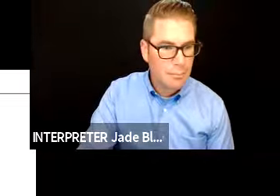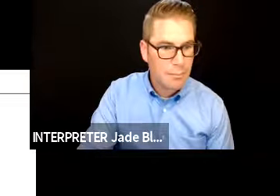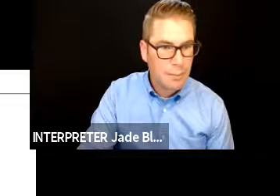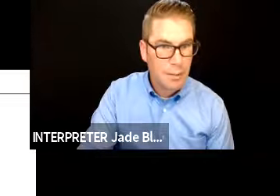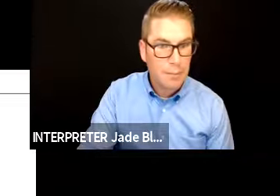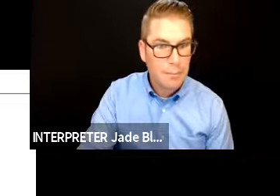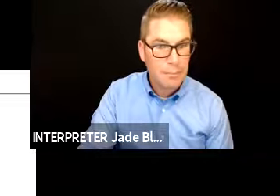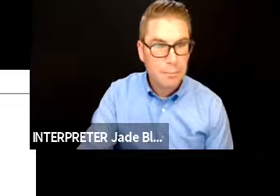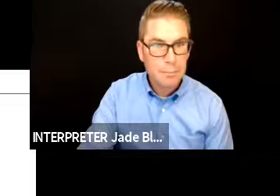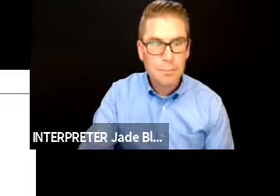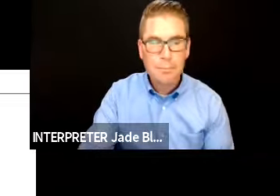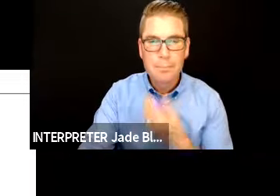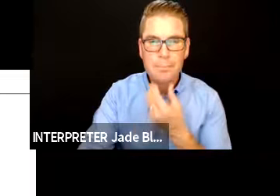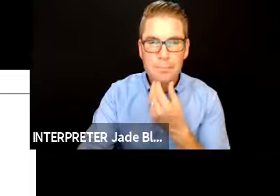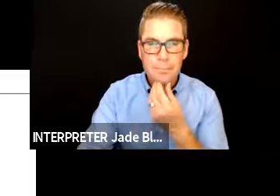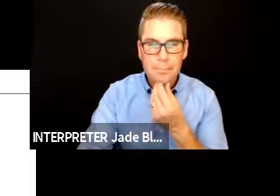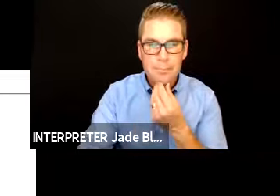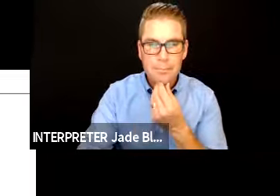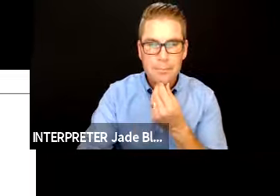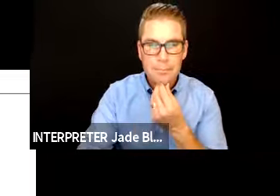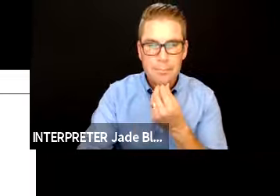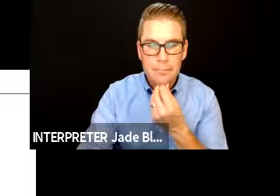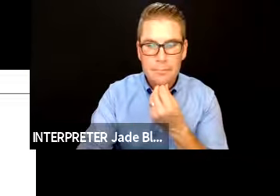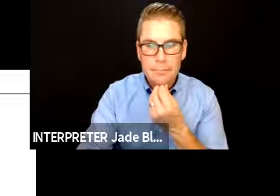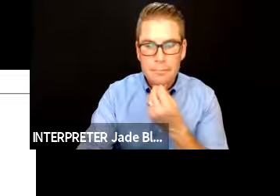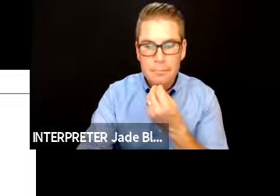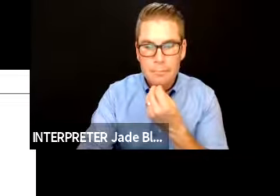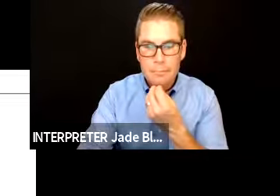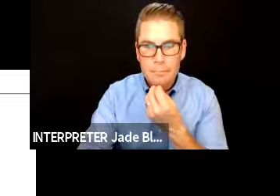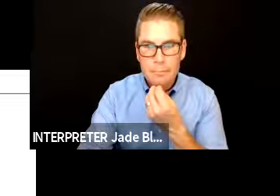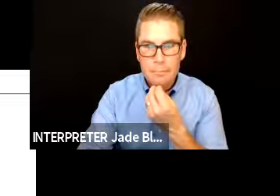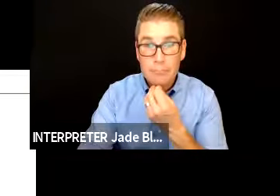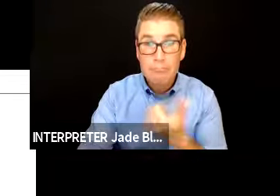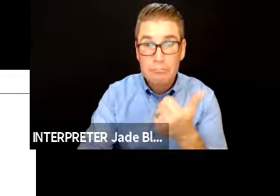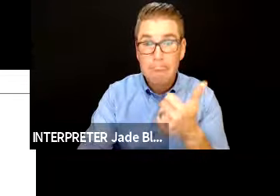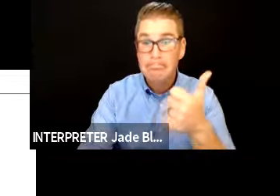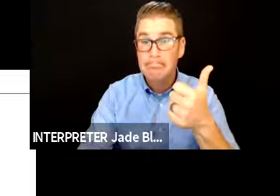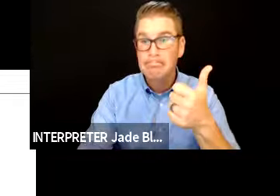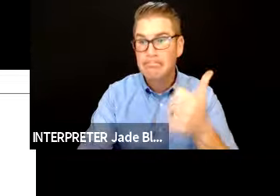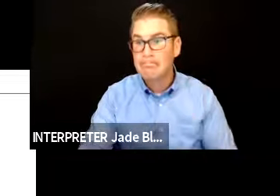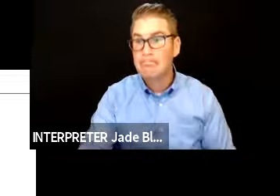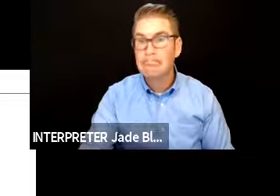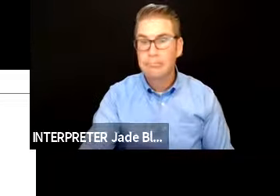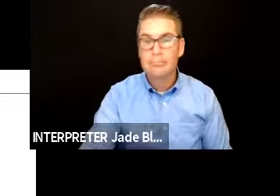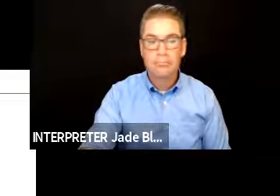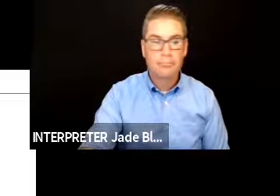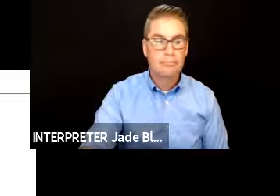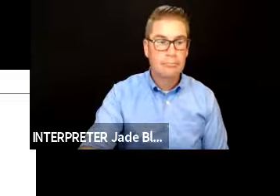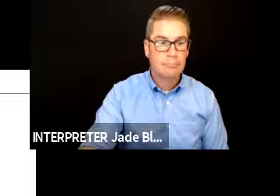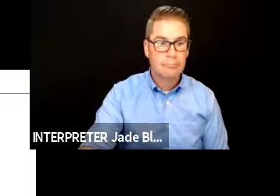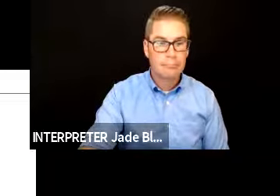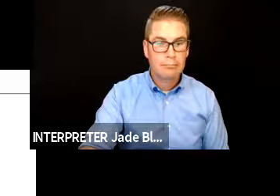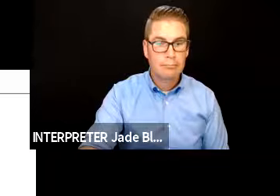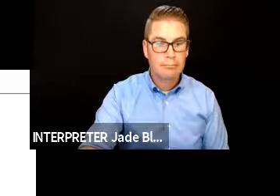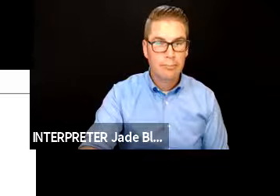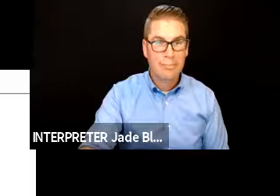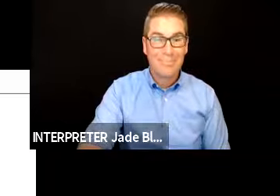I have a question whichever room will continue to record is probably the one the interpreter should stay in. I don't know how to work that.